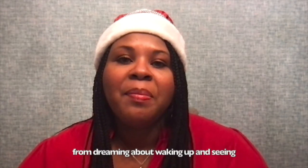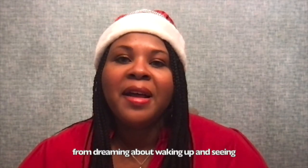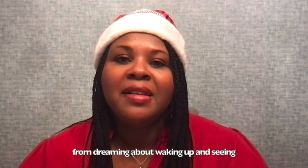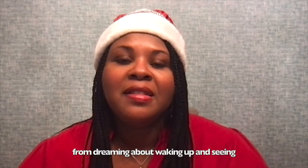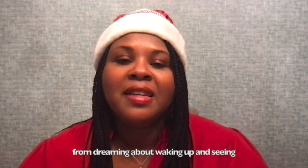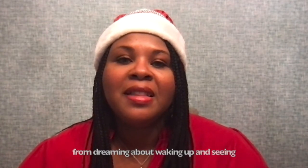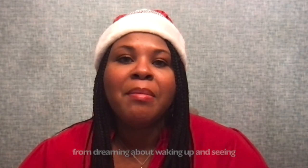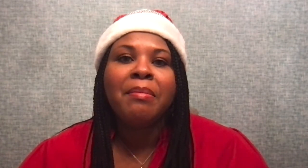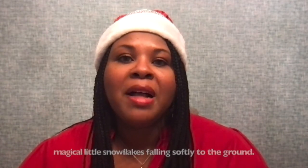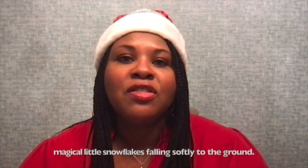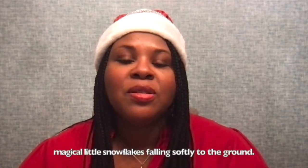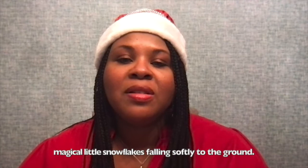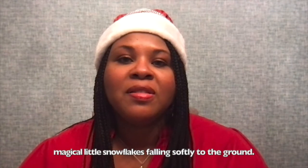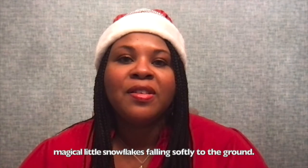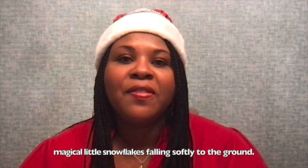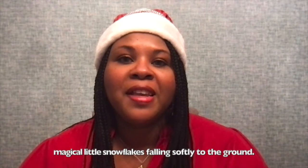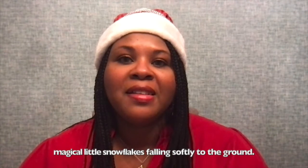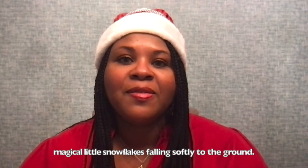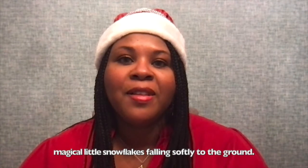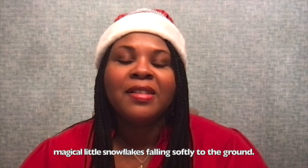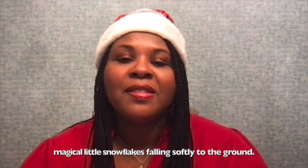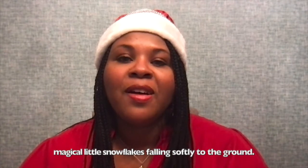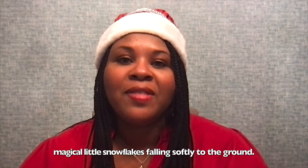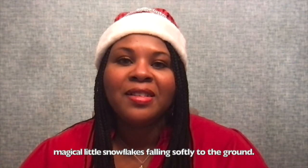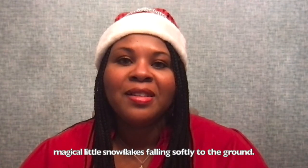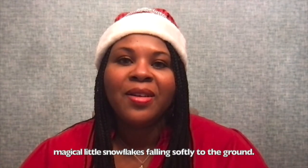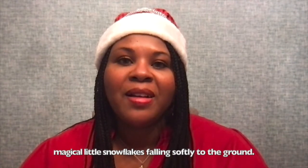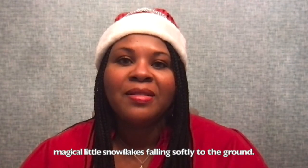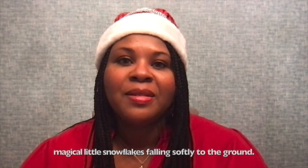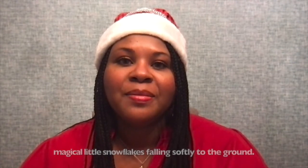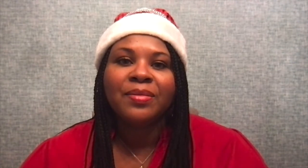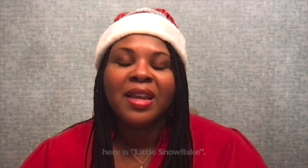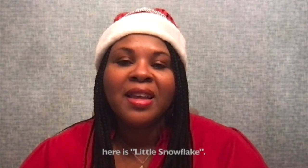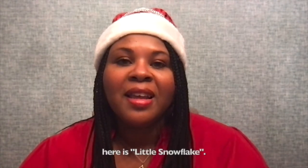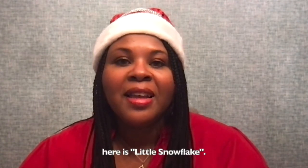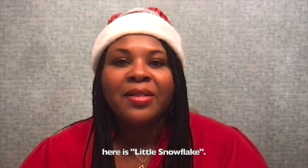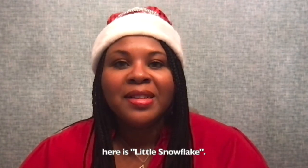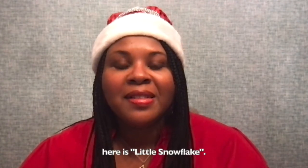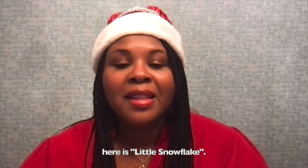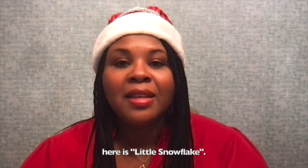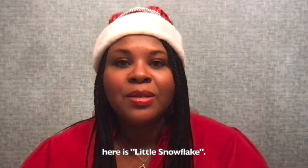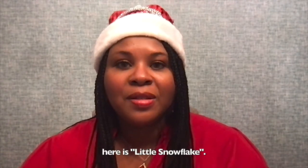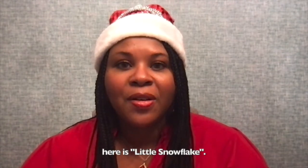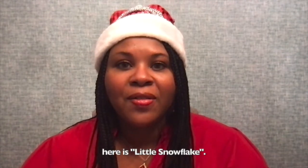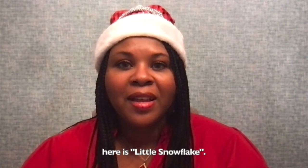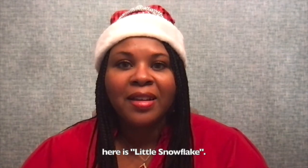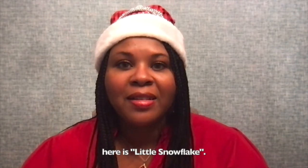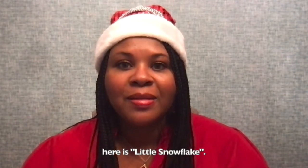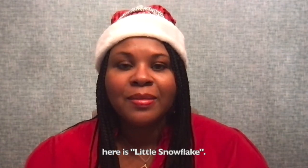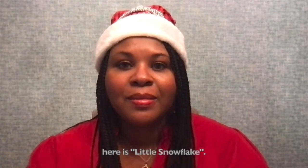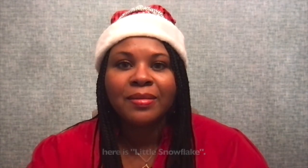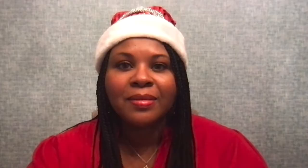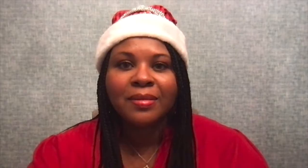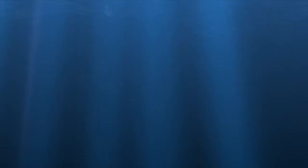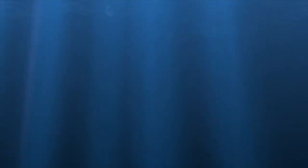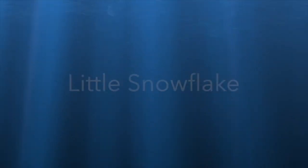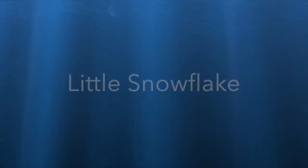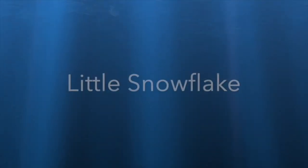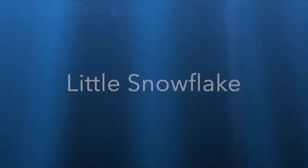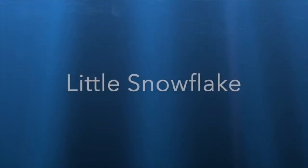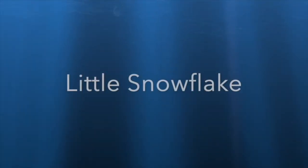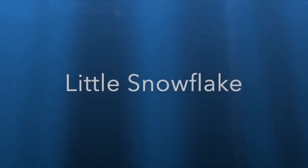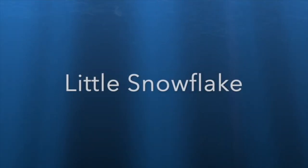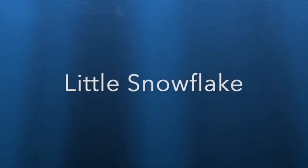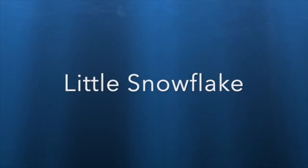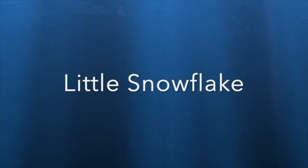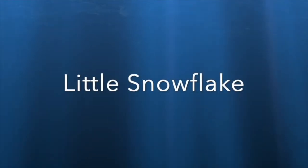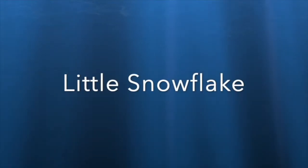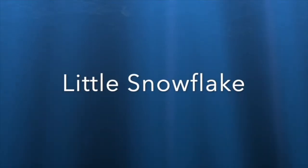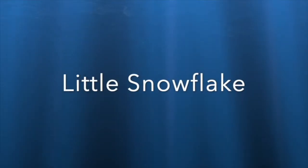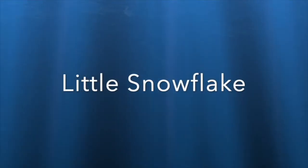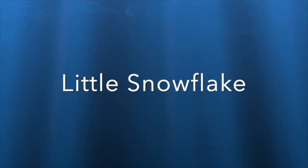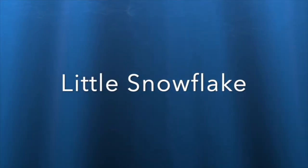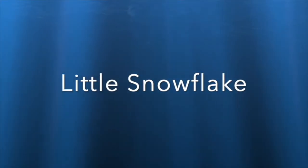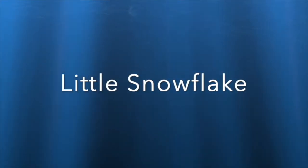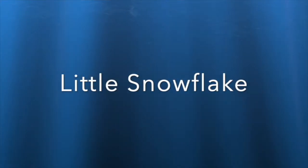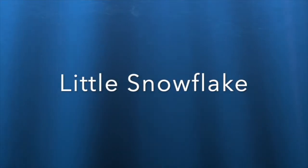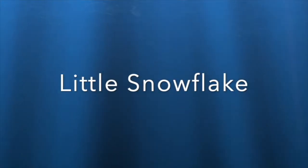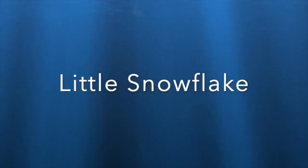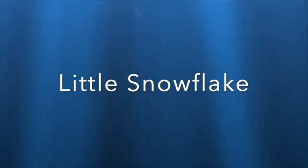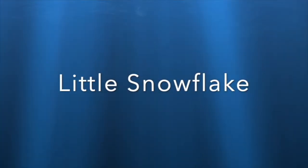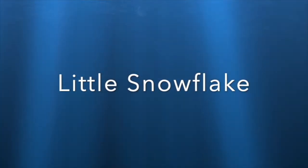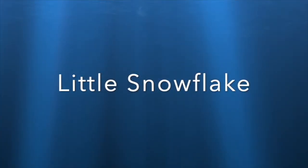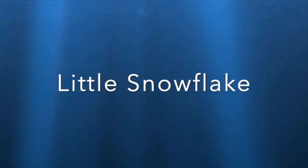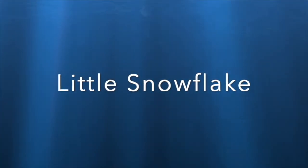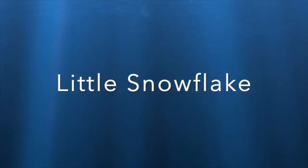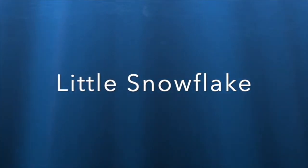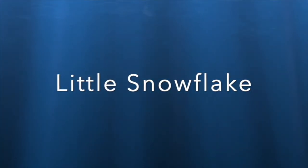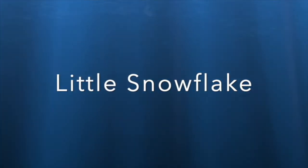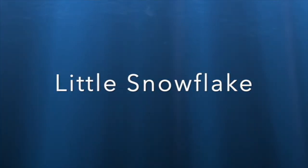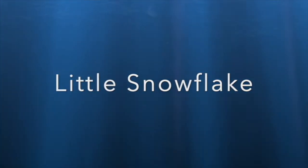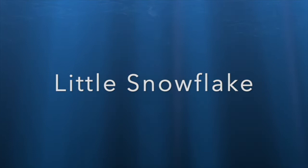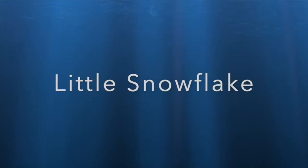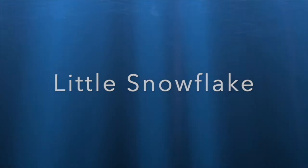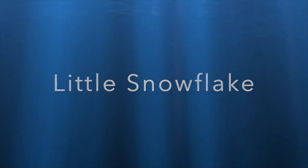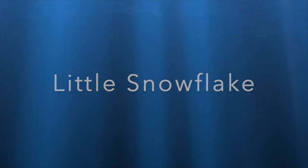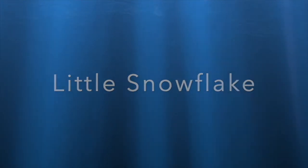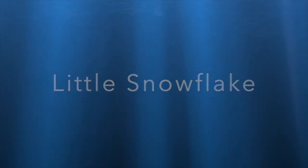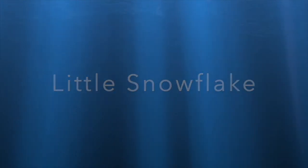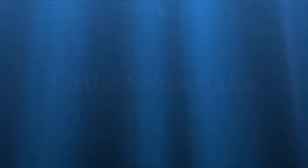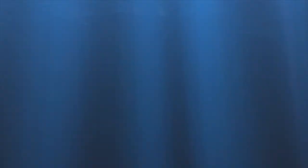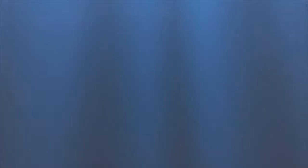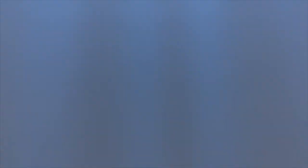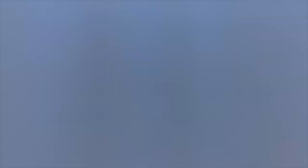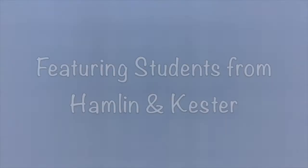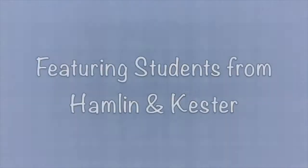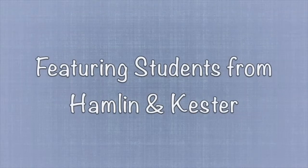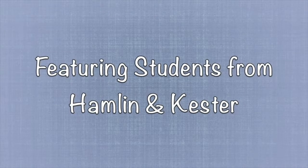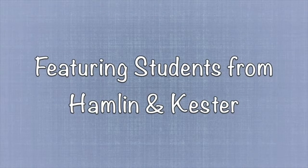and seeing the magical little snowflakes falling softly to the ground here is little snowflake